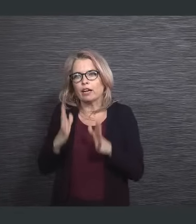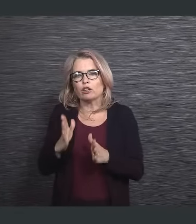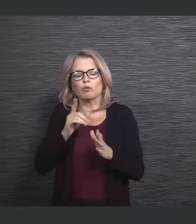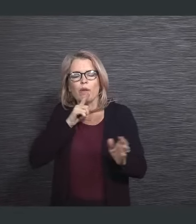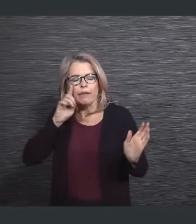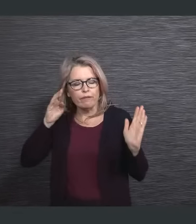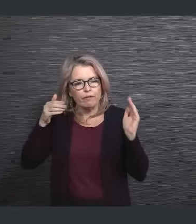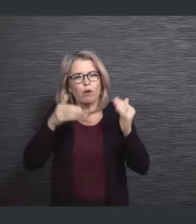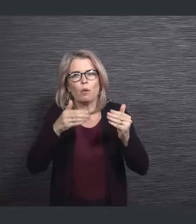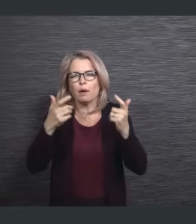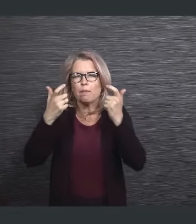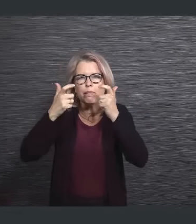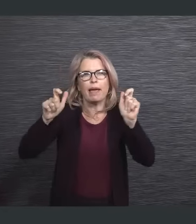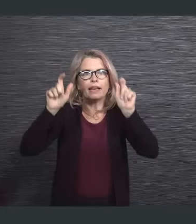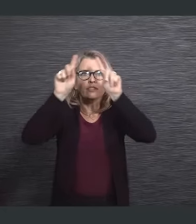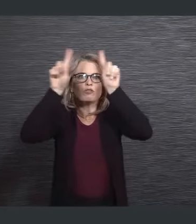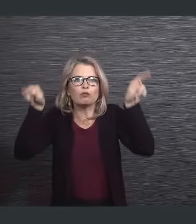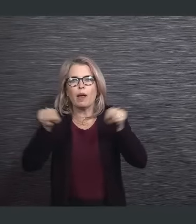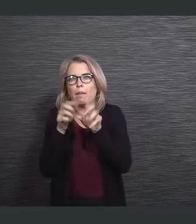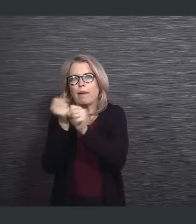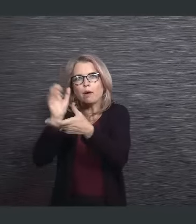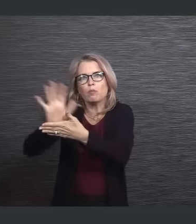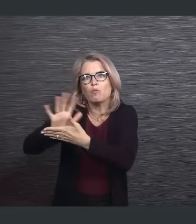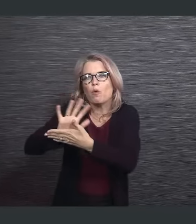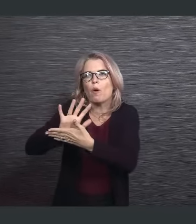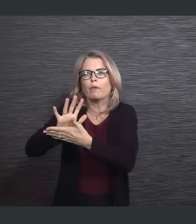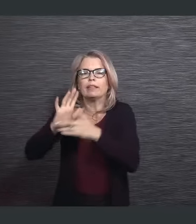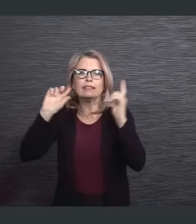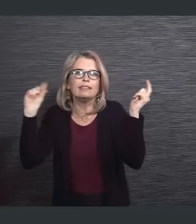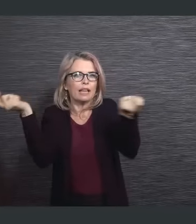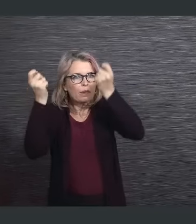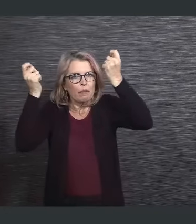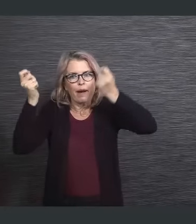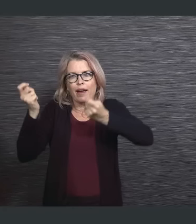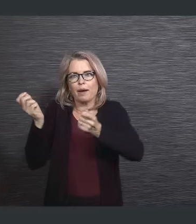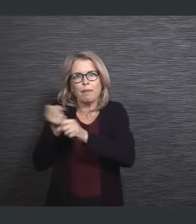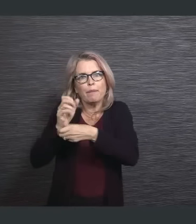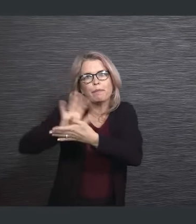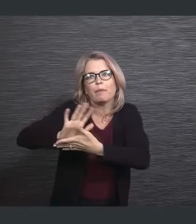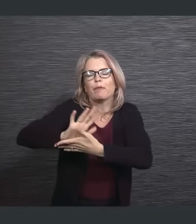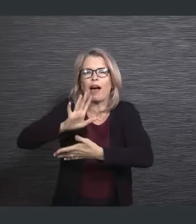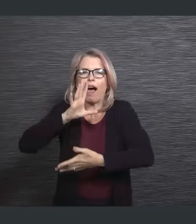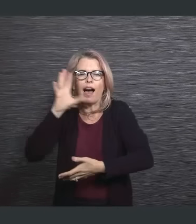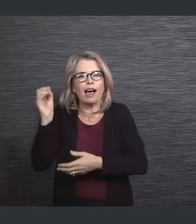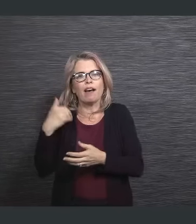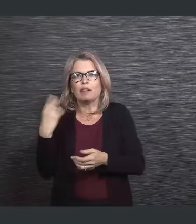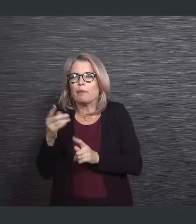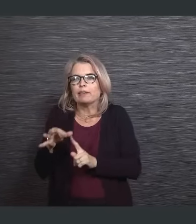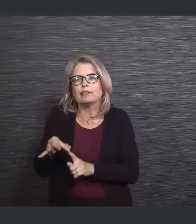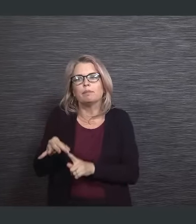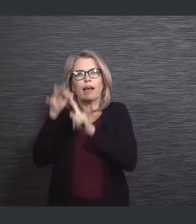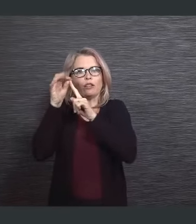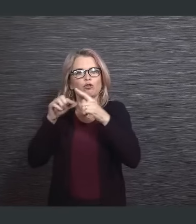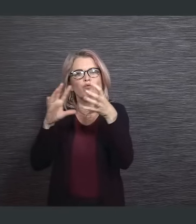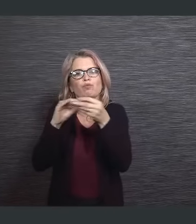want to celebrate cinema, and who have something unique to say and show.